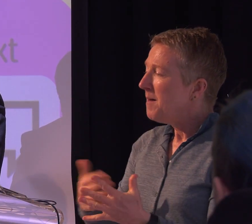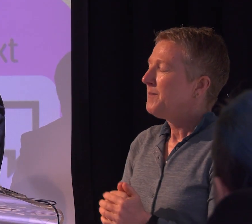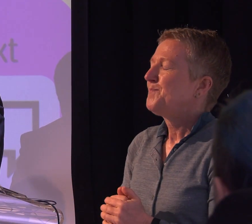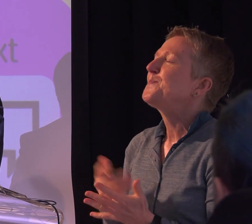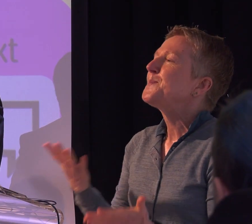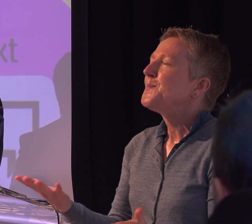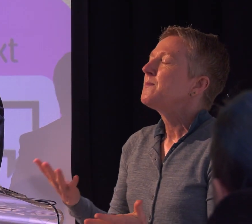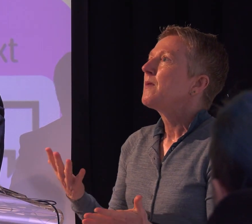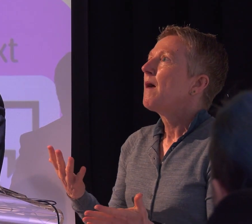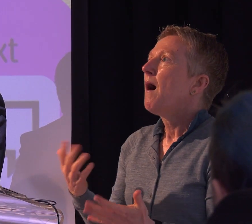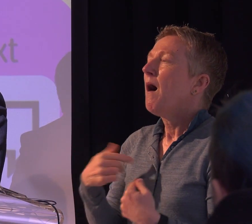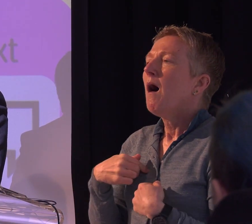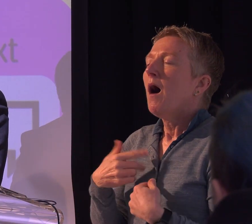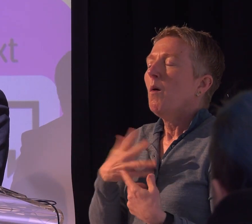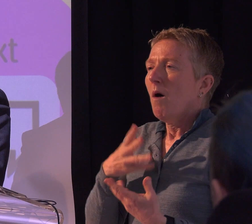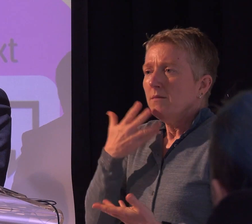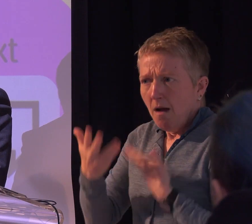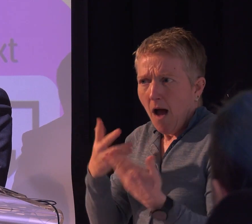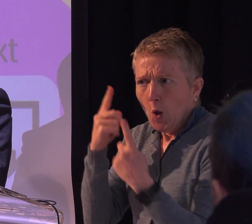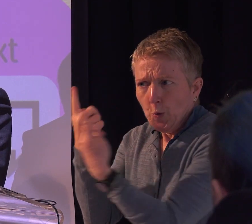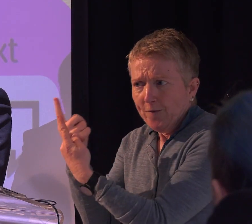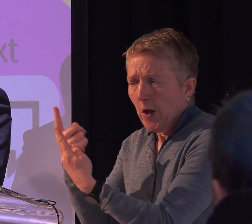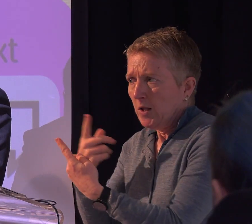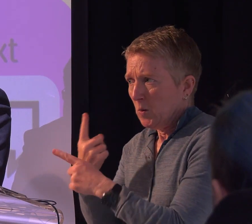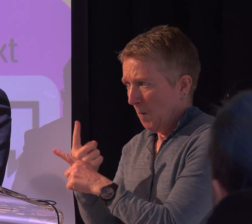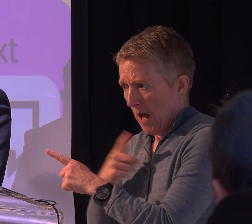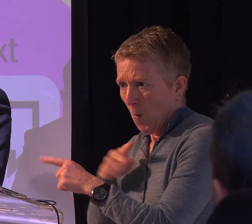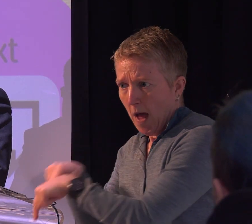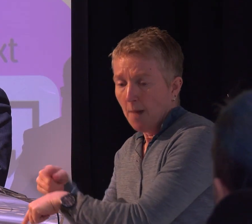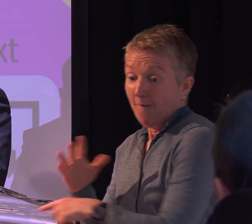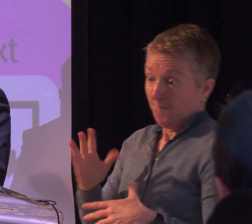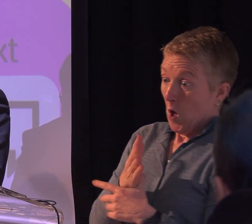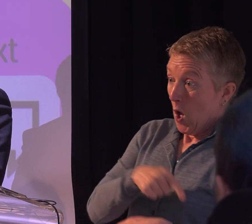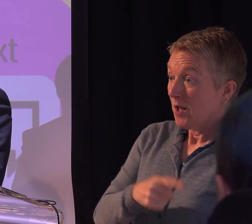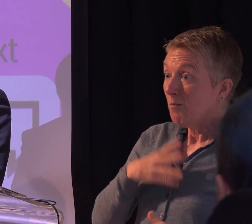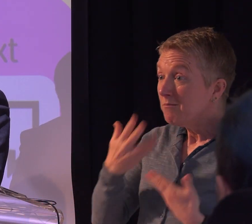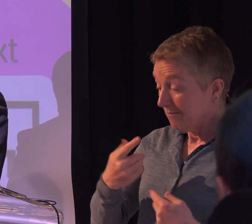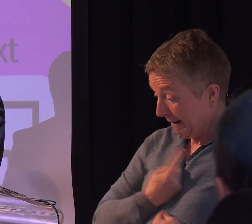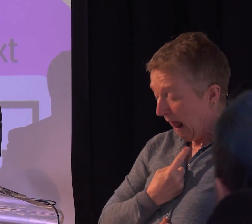or why I'm committed to this initiative, very briefly, I'm an engineer. And you might think,